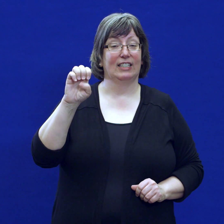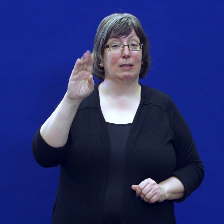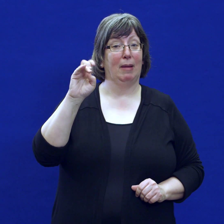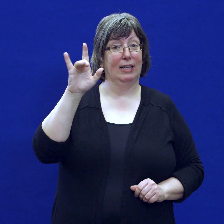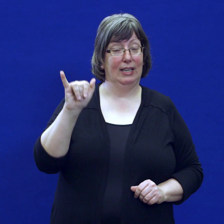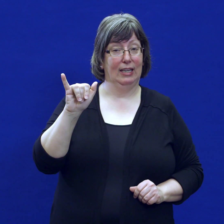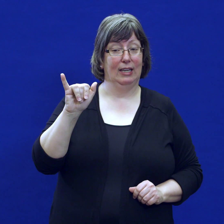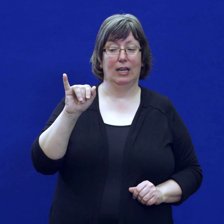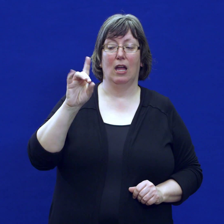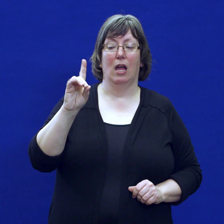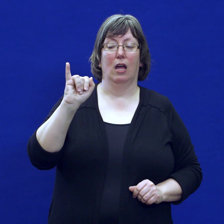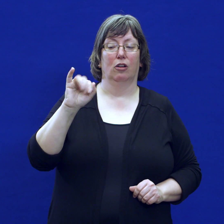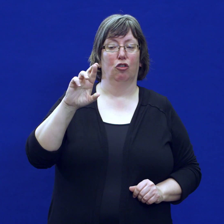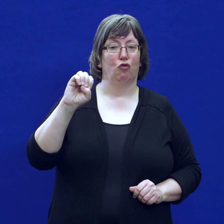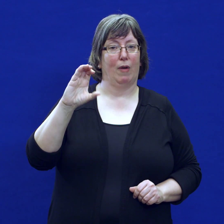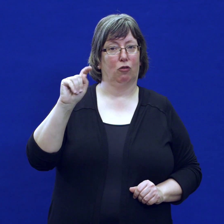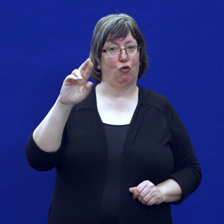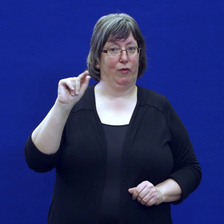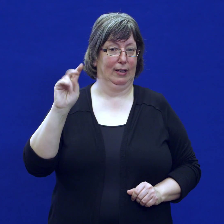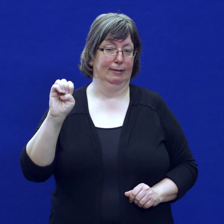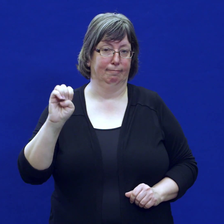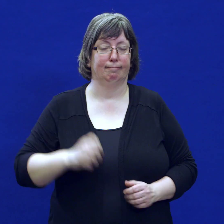Accessibility Directorate